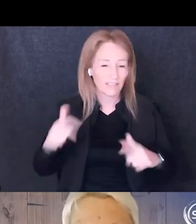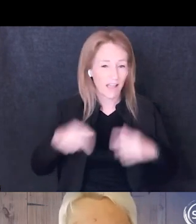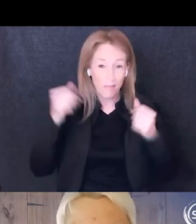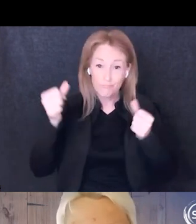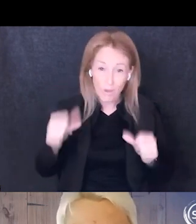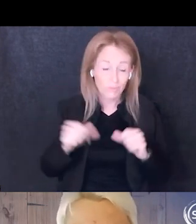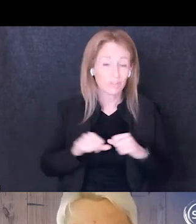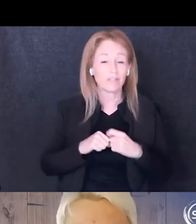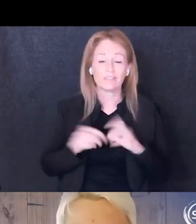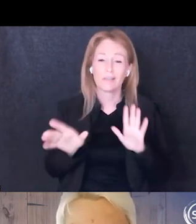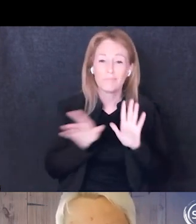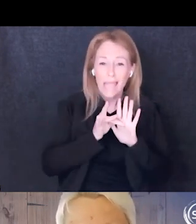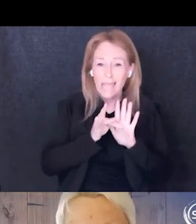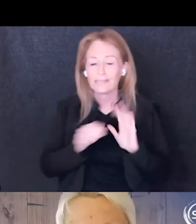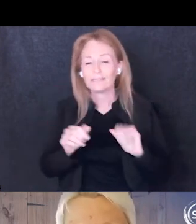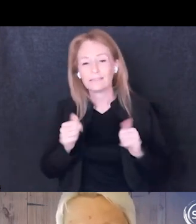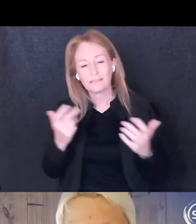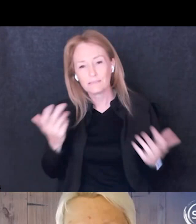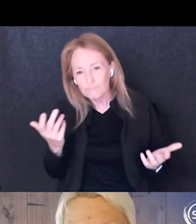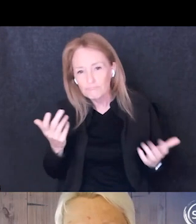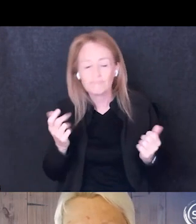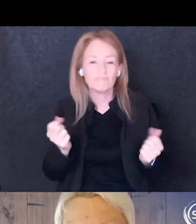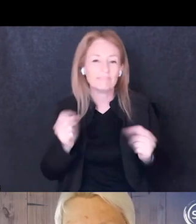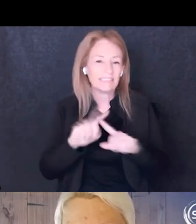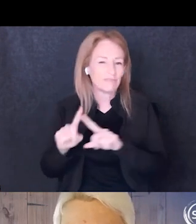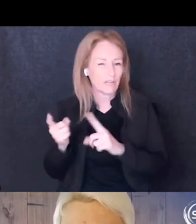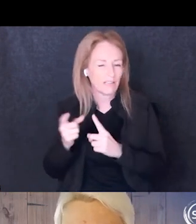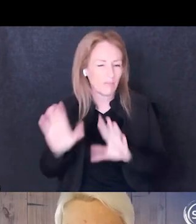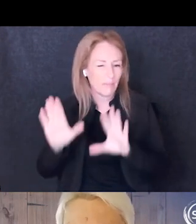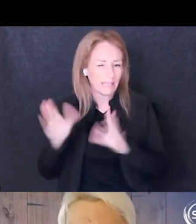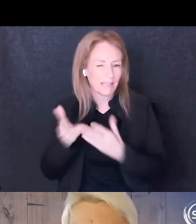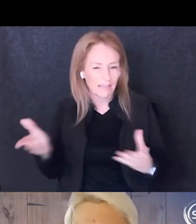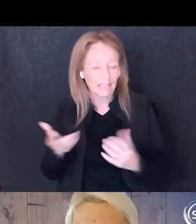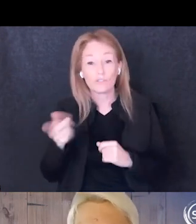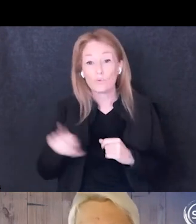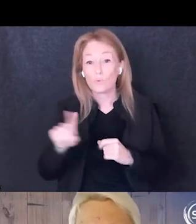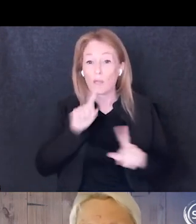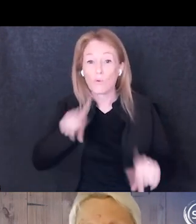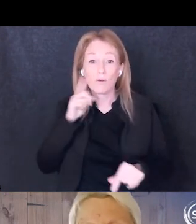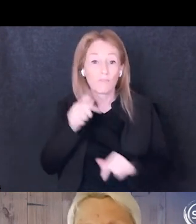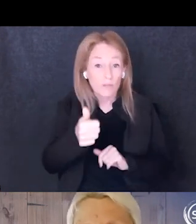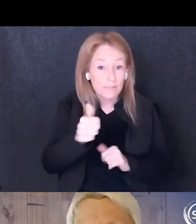THERE IS ALL KINDS OF GREAT STUFF THERE THAT YOU CAN ORDER FOR YOURSELF AND YOUR CLINIC AND CLIENTS AND THINGS TO